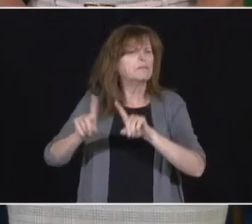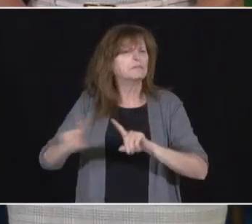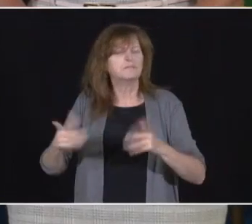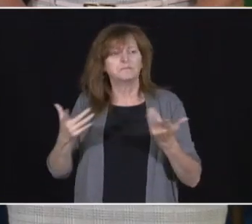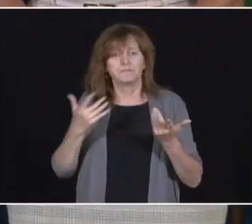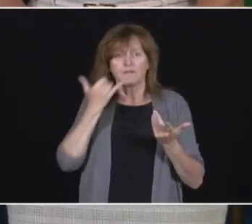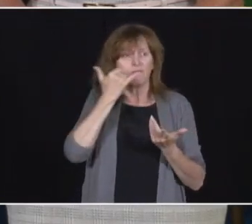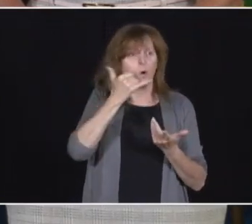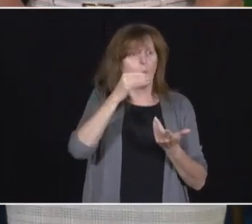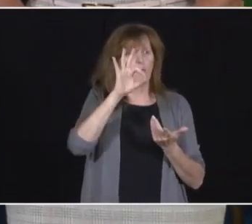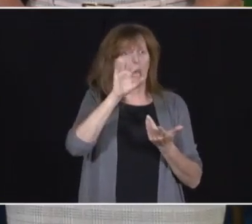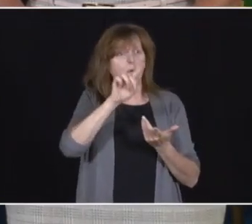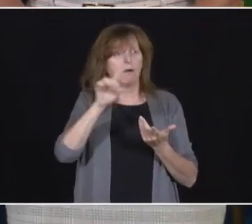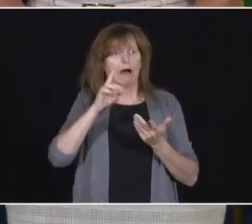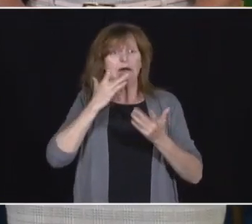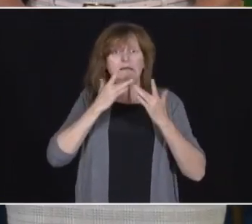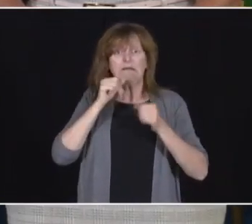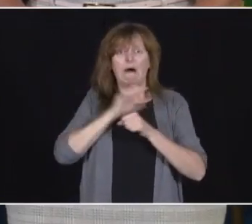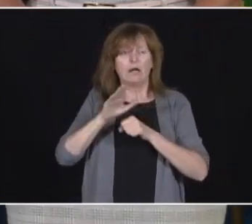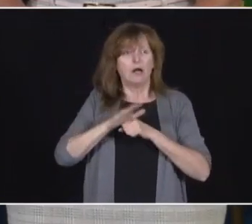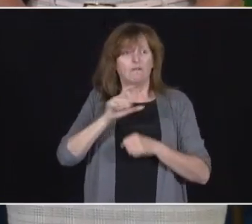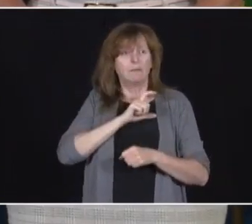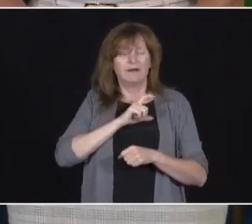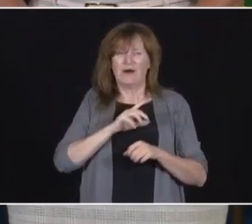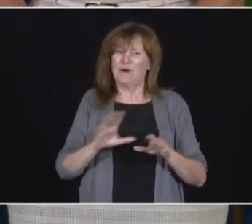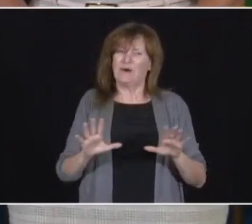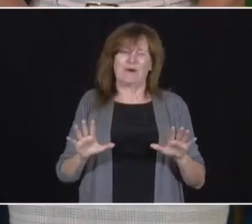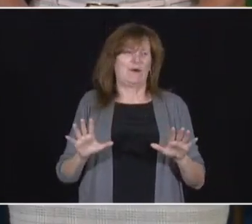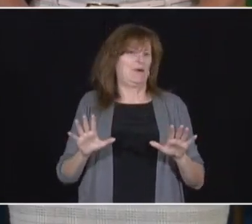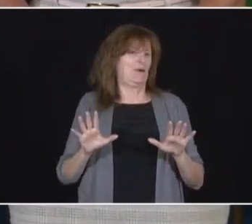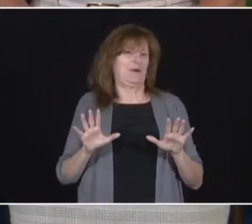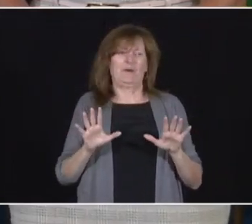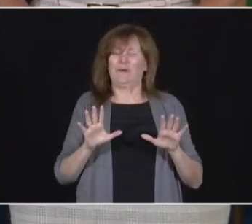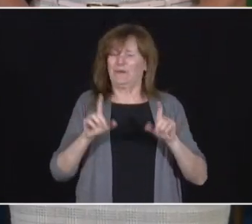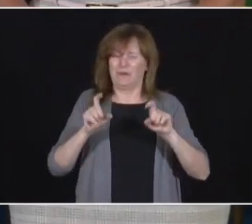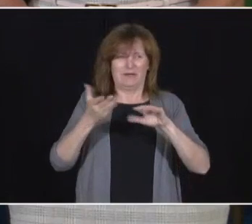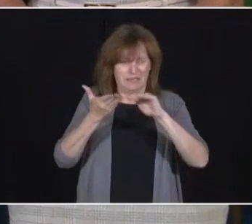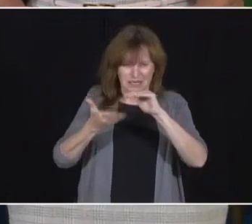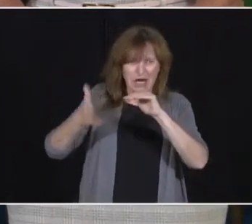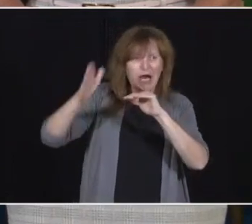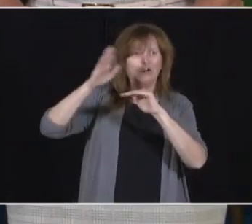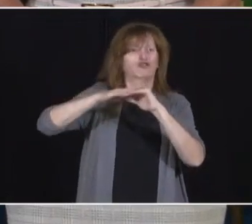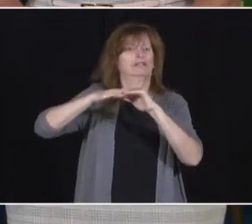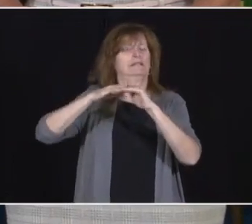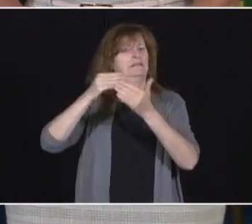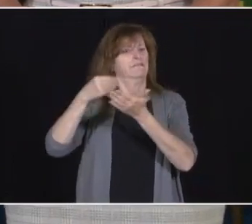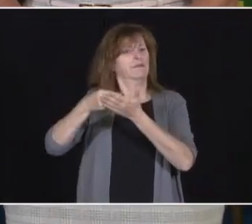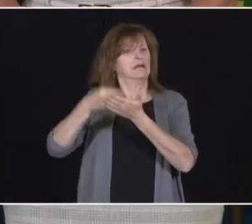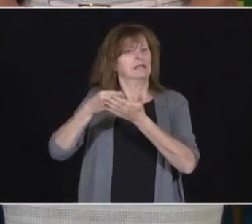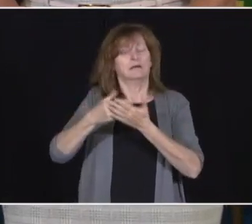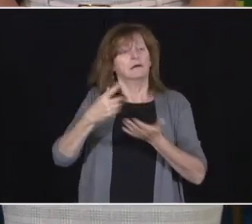gangs, other areas. So when you call 91 and we are short 100 police officers, you know, like, you have to be kidding